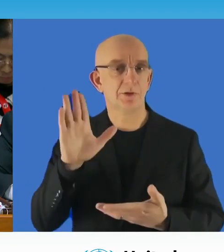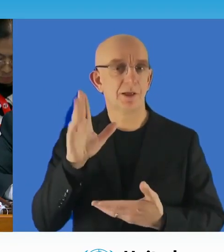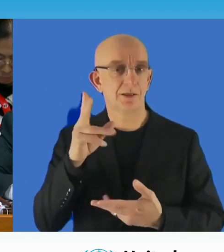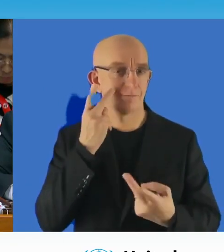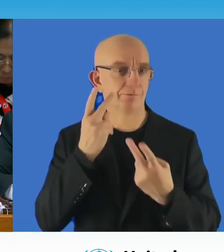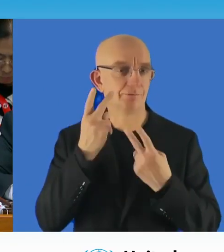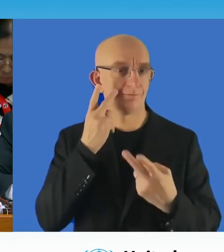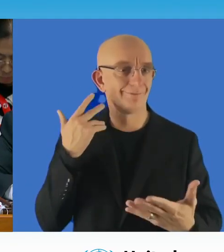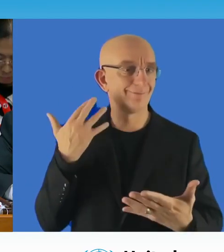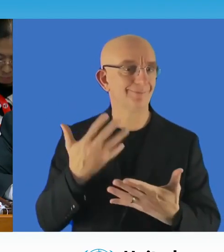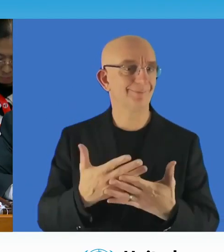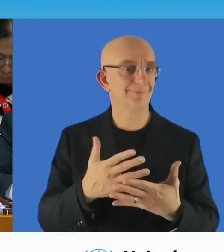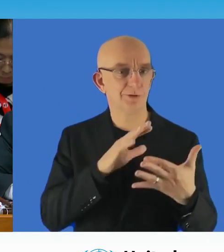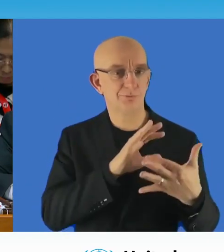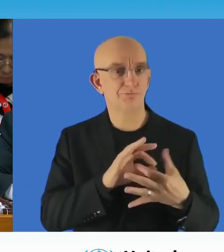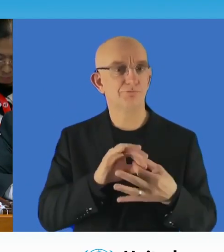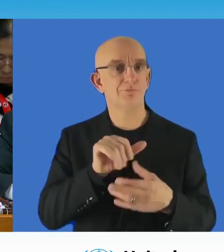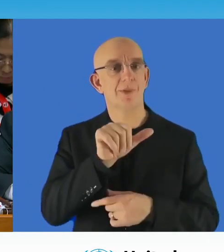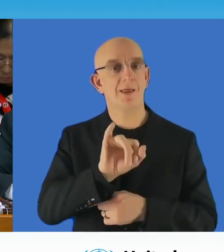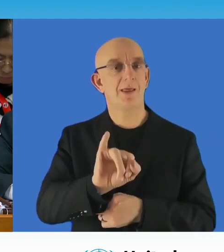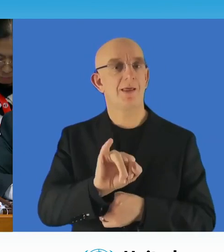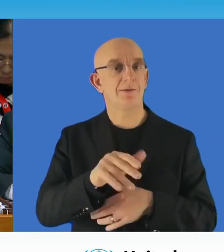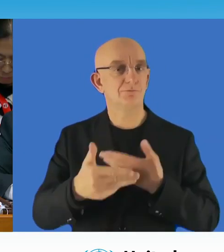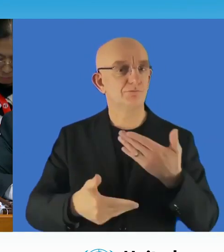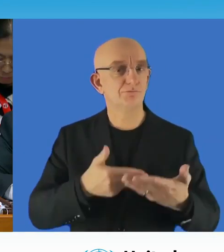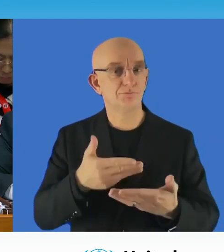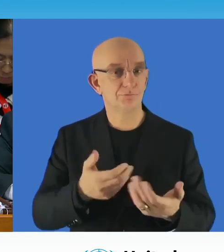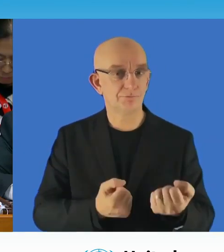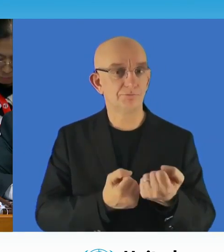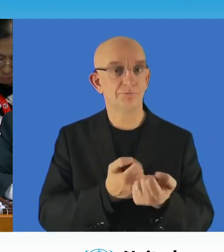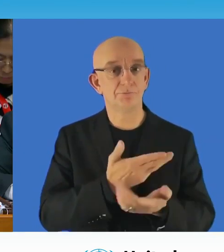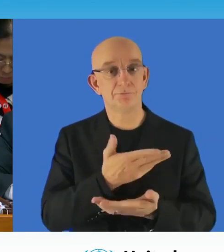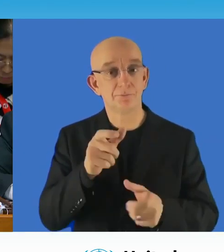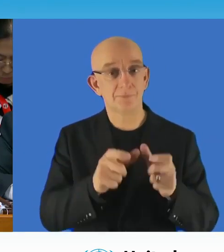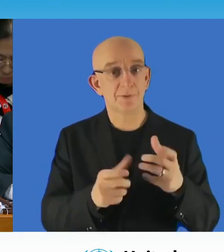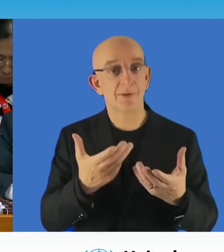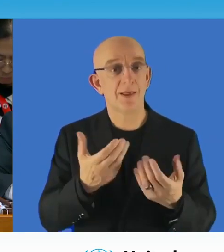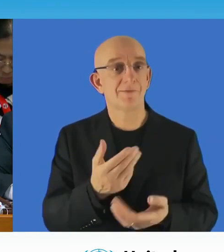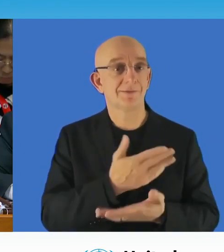in facilitating the needs of persons with disabilities indeed as we are wrapping up